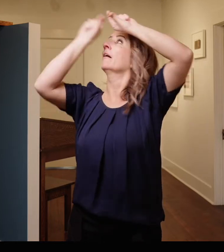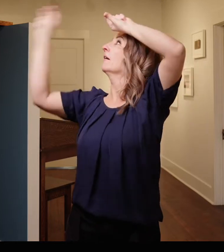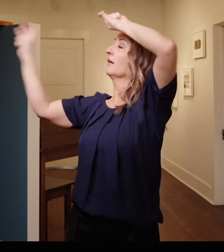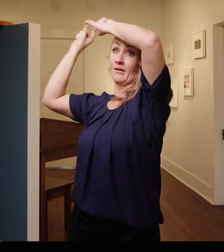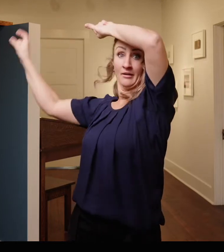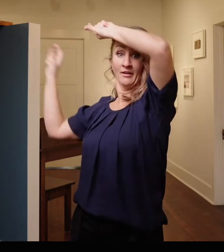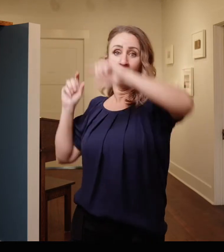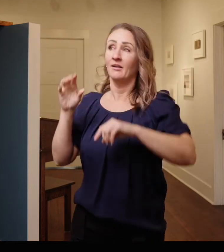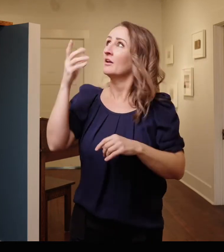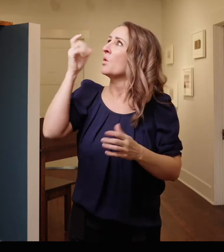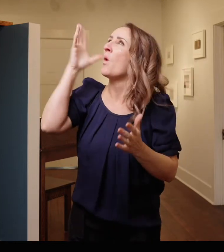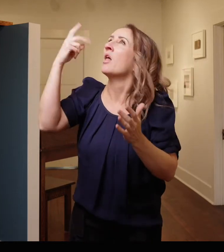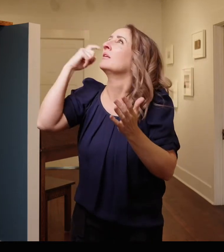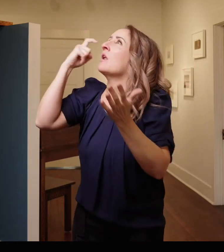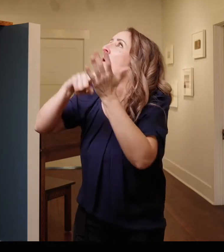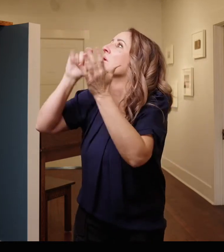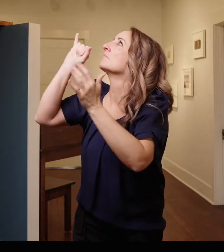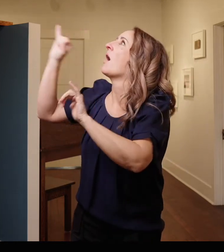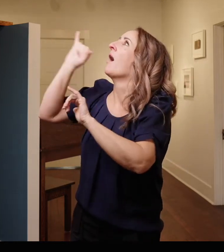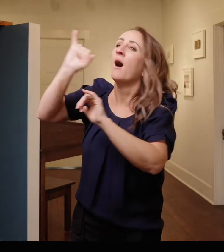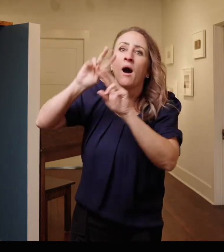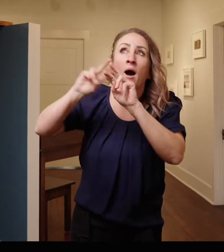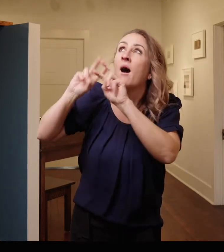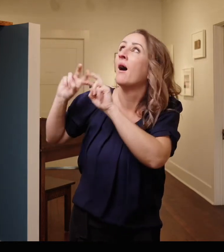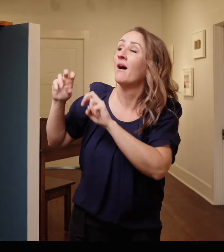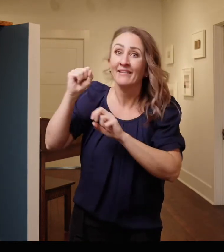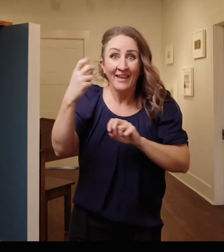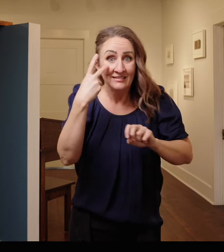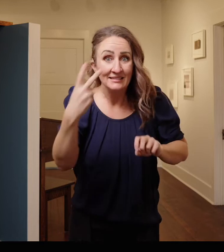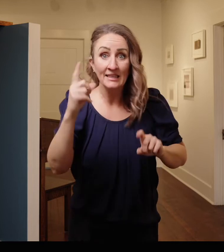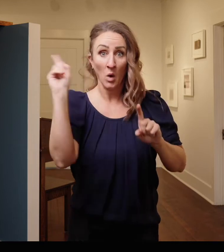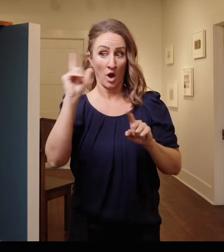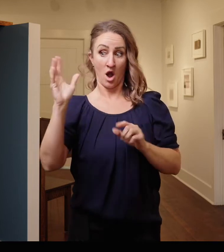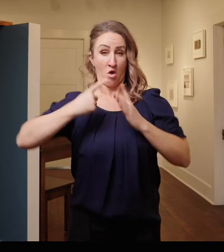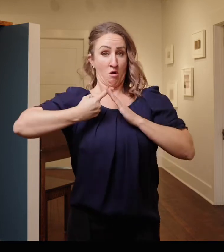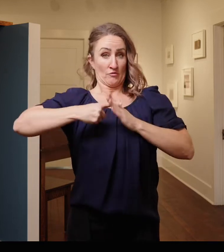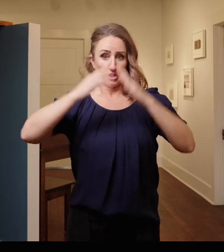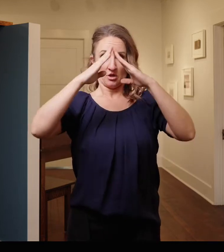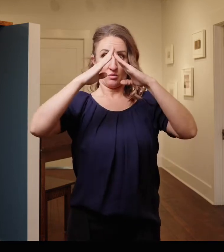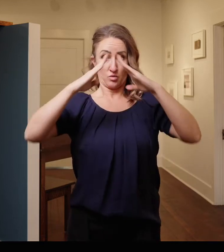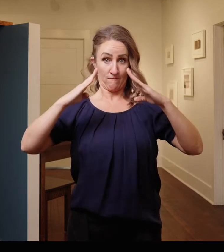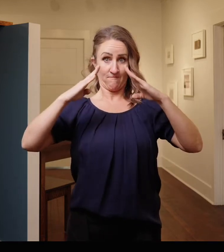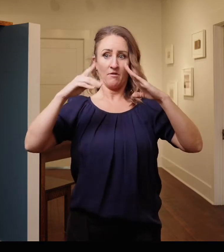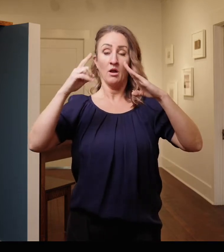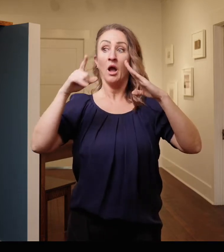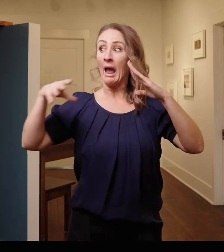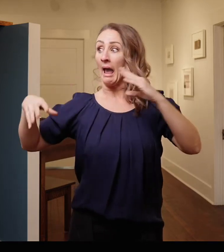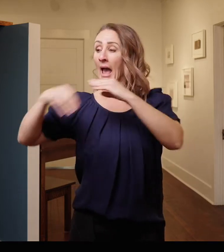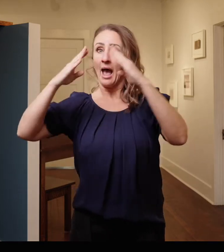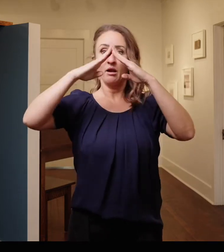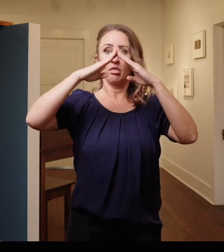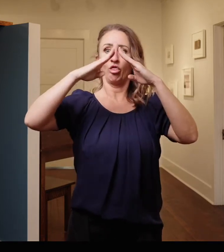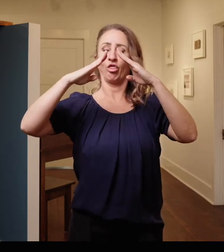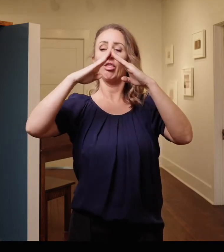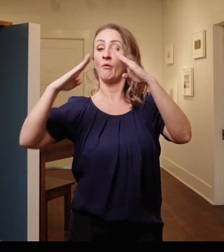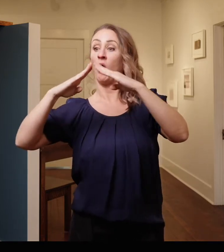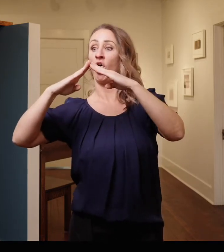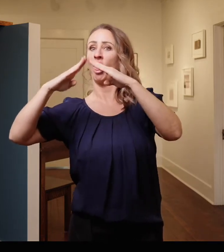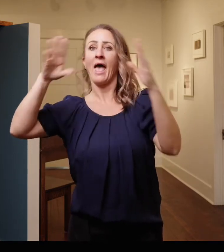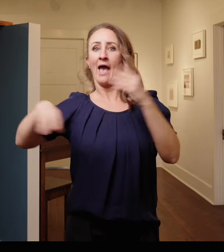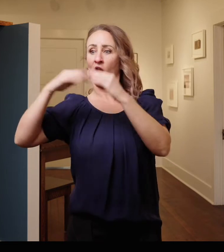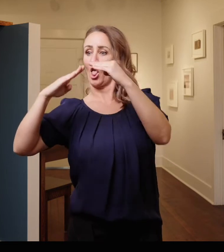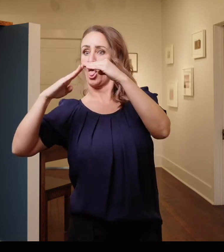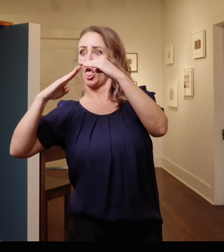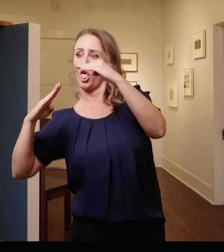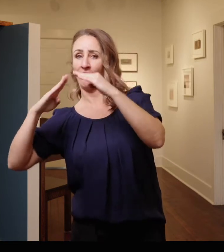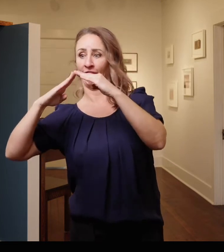You can see in the rafters how this home was expanded using an overbuild method from the original roofline.